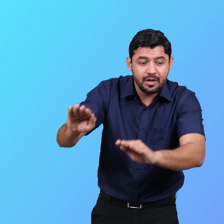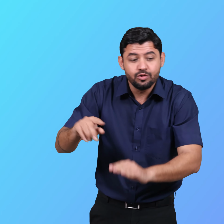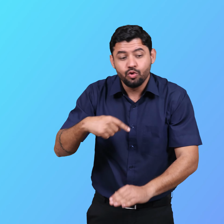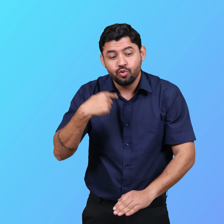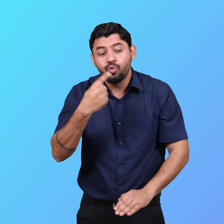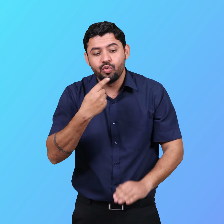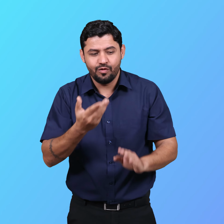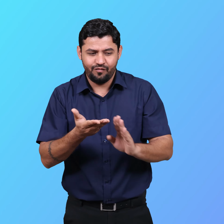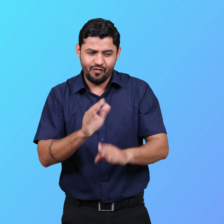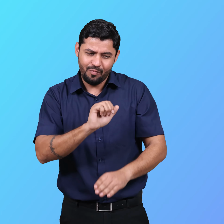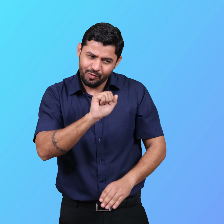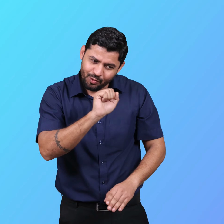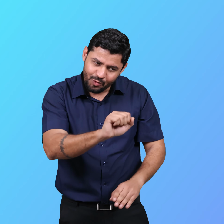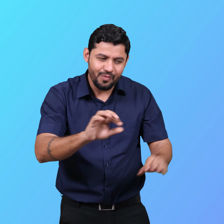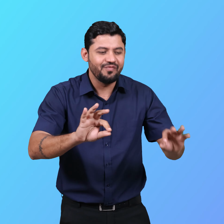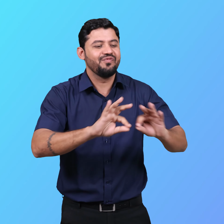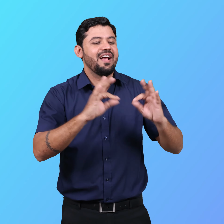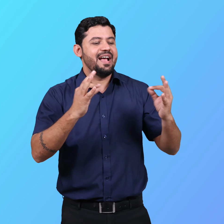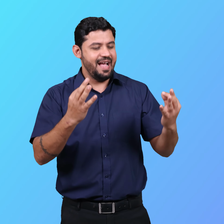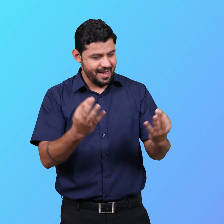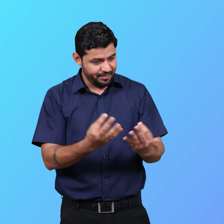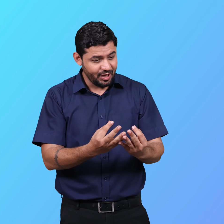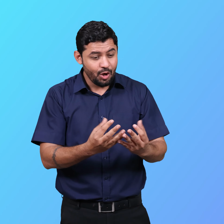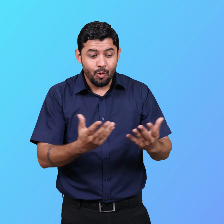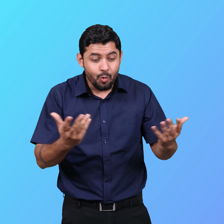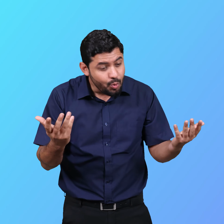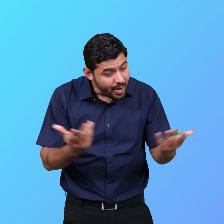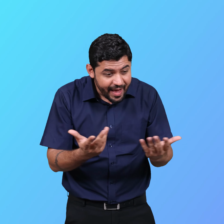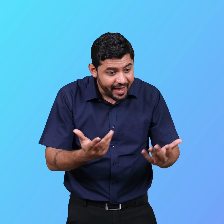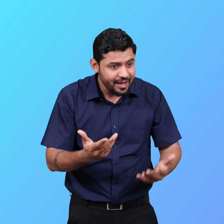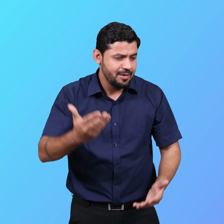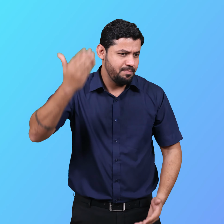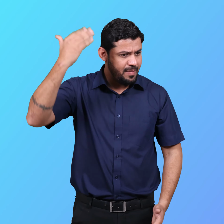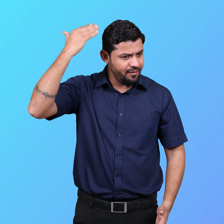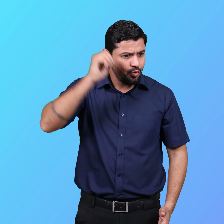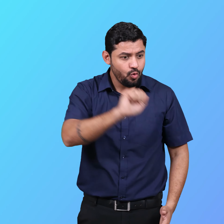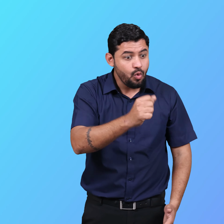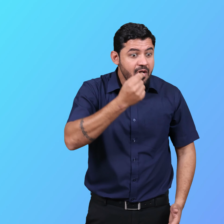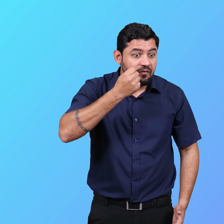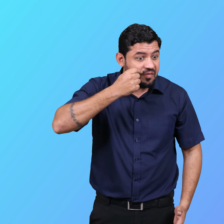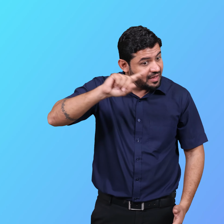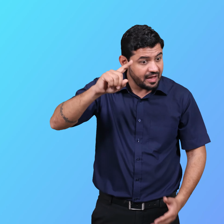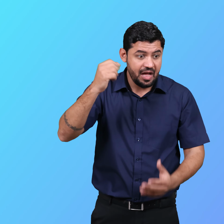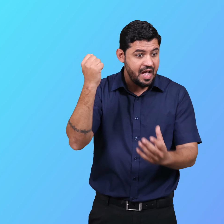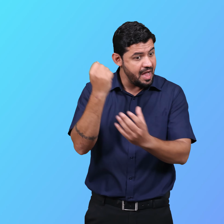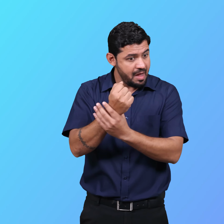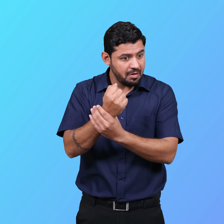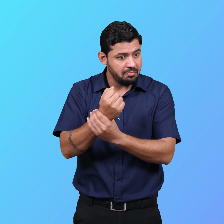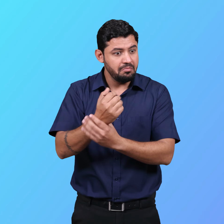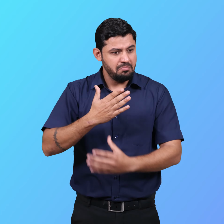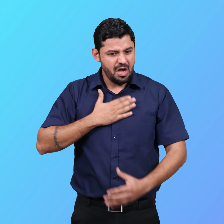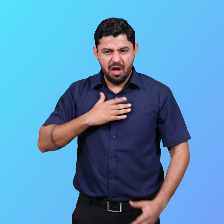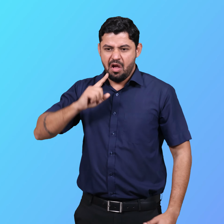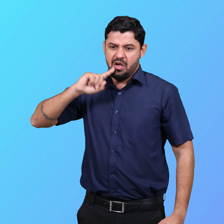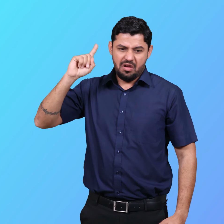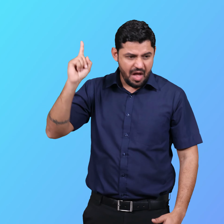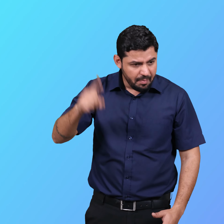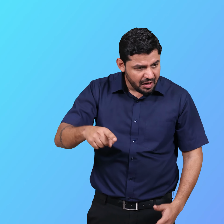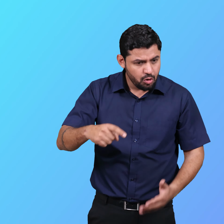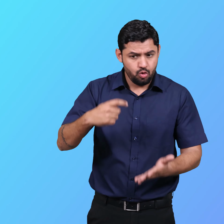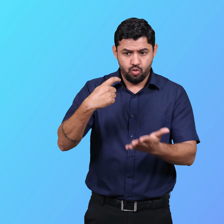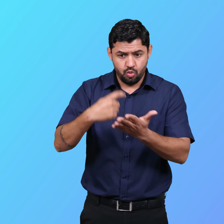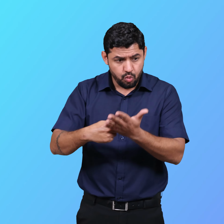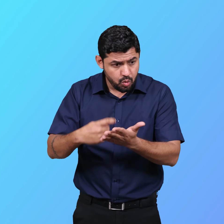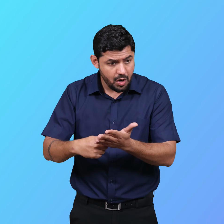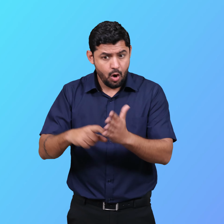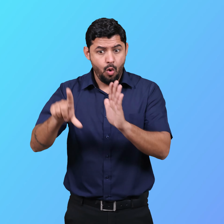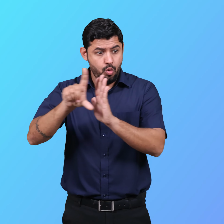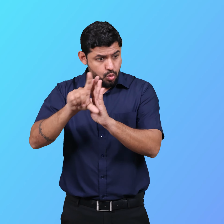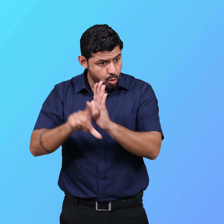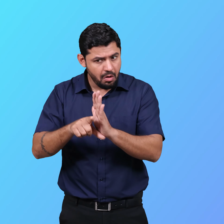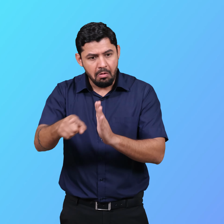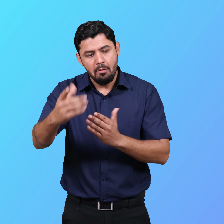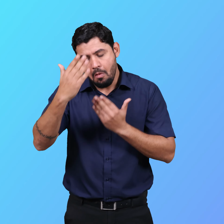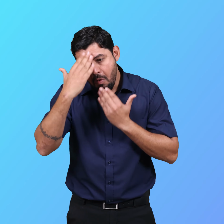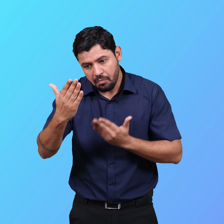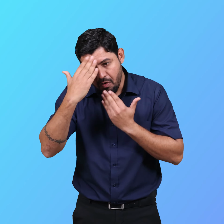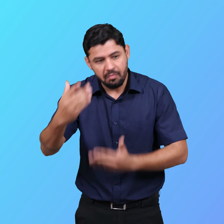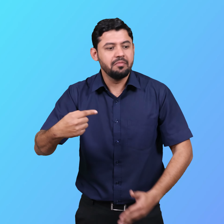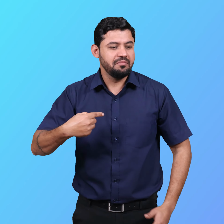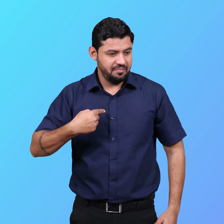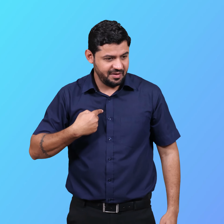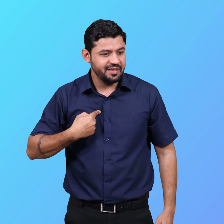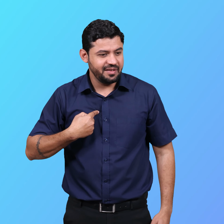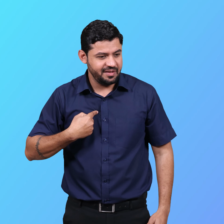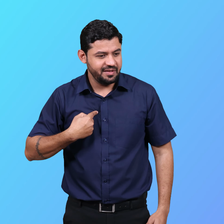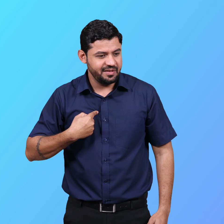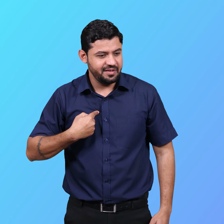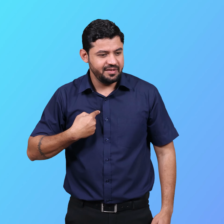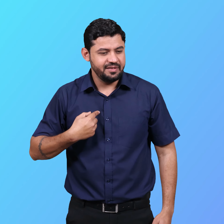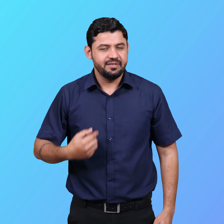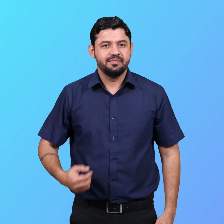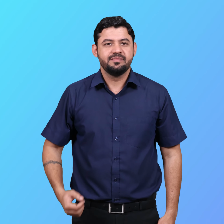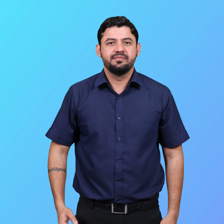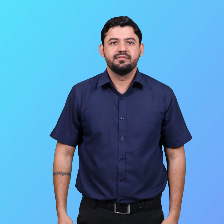I will make this happen because your father Abraham listened to me and did what I told him to do. He obeyed my commands, my rules and my laws.”